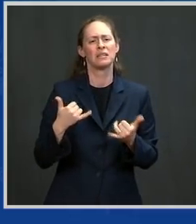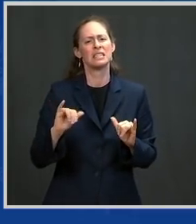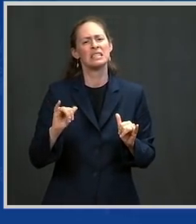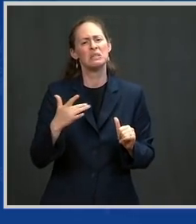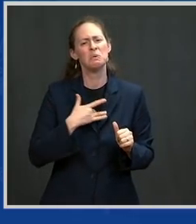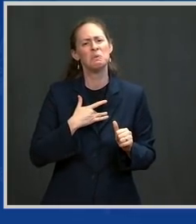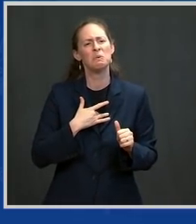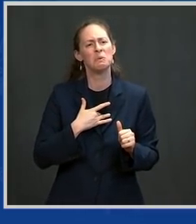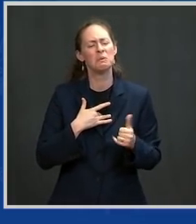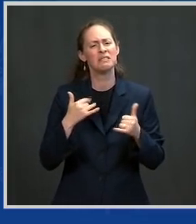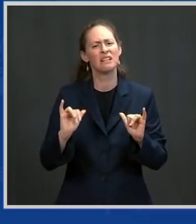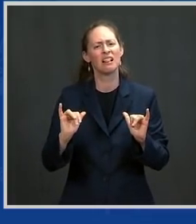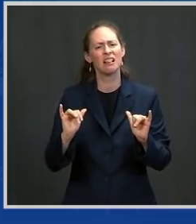We're approaching a sad milestone: